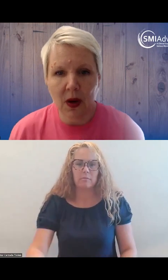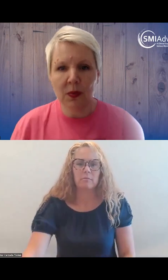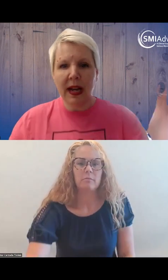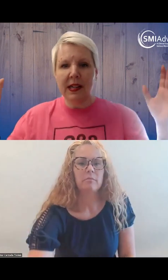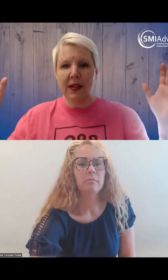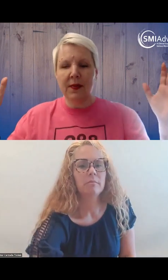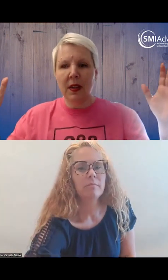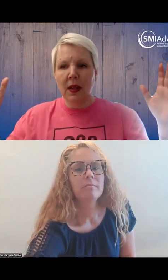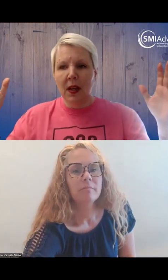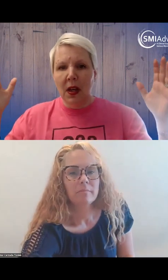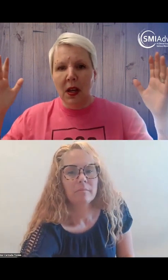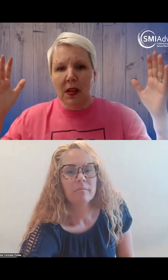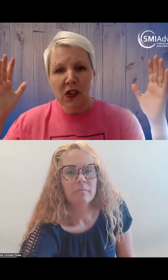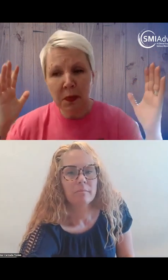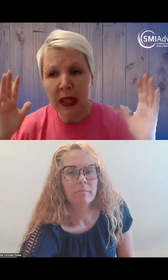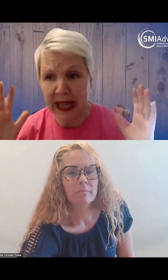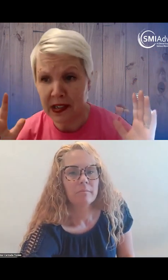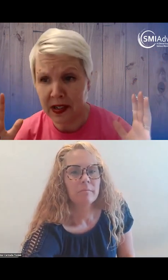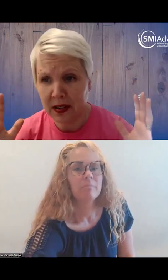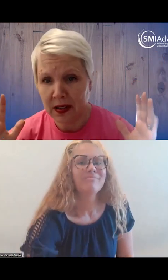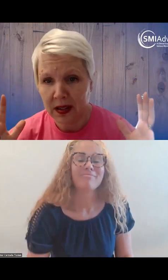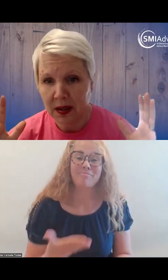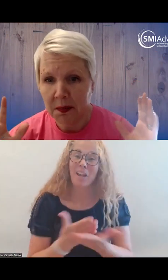ALL RIGHT. SPLIT.